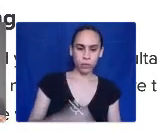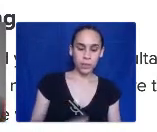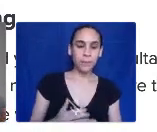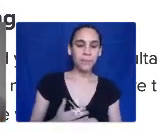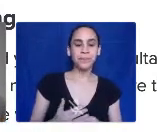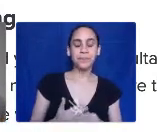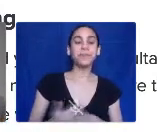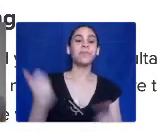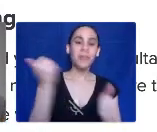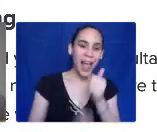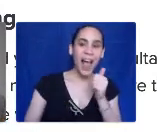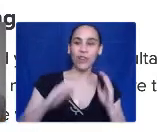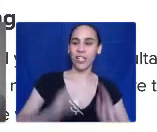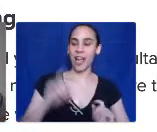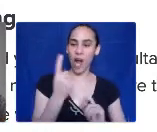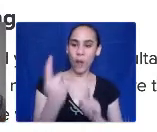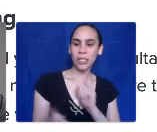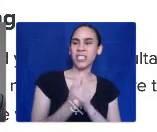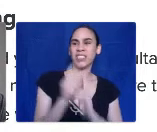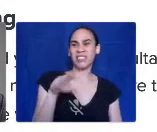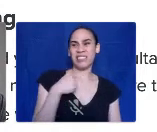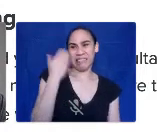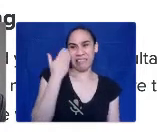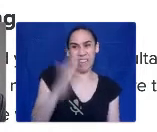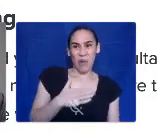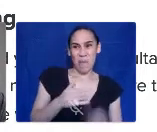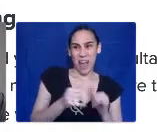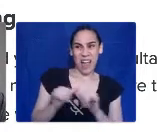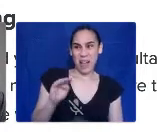know my metrics well guess what your boss probably does they're tracking you they're tracking your